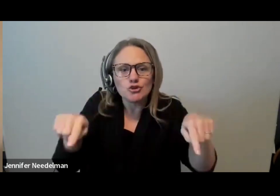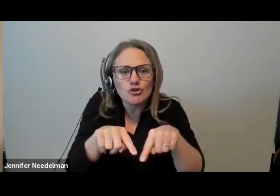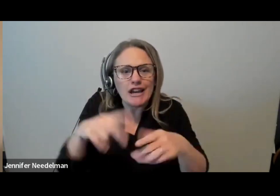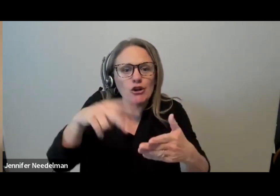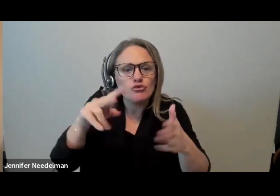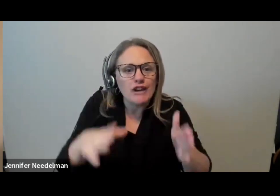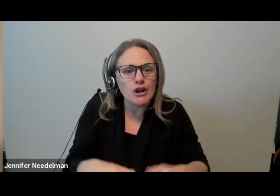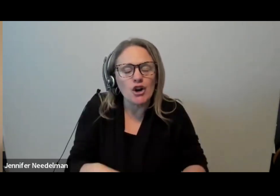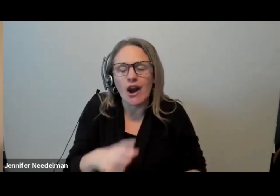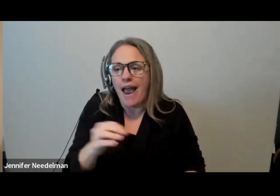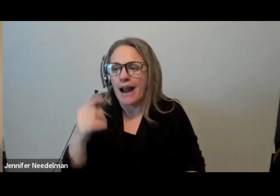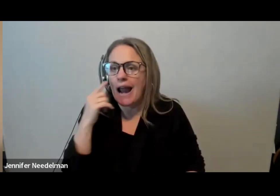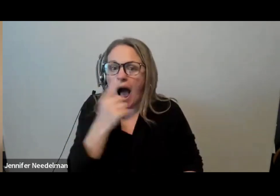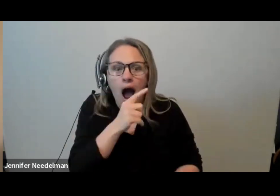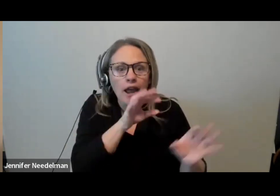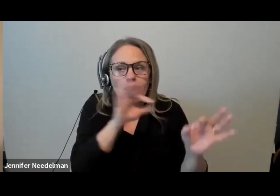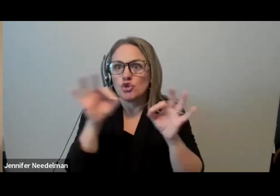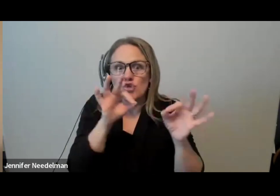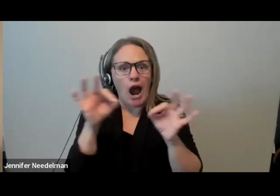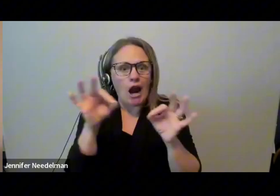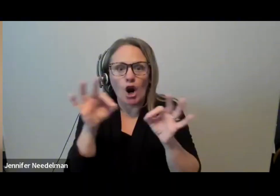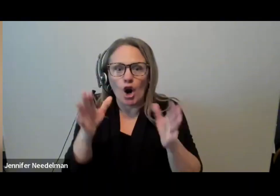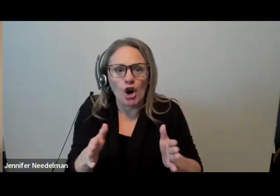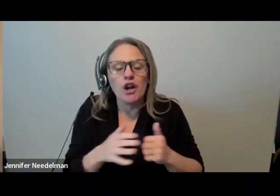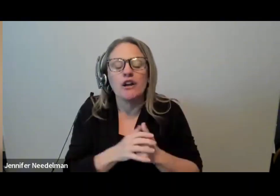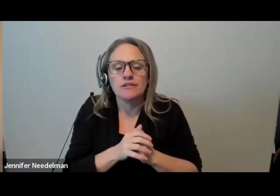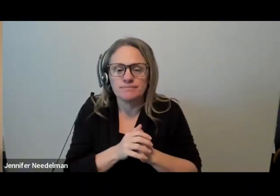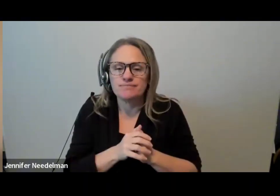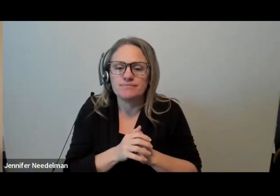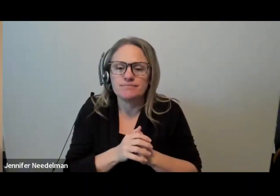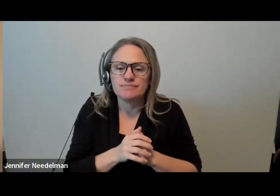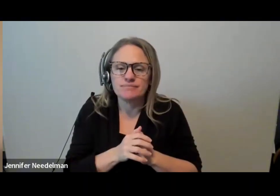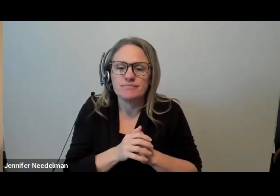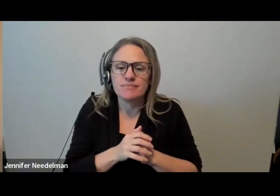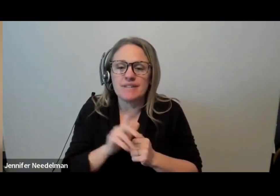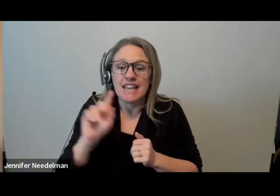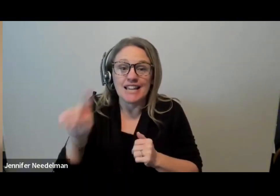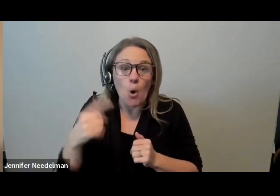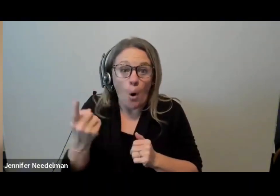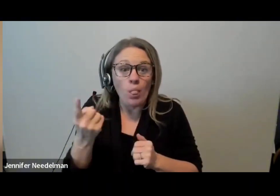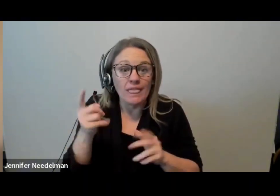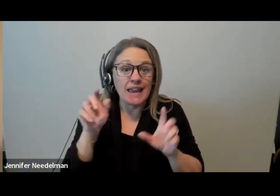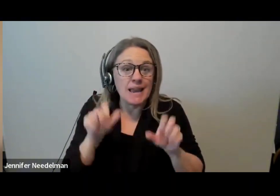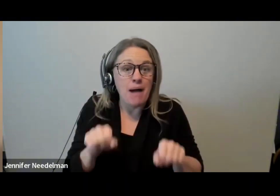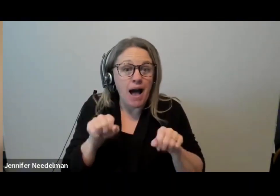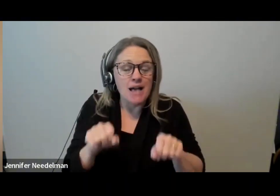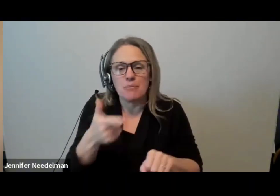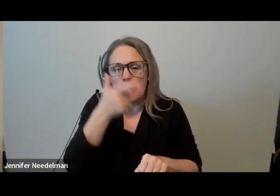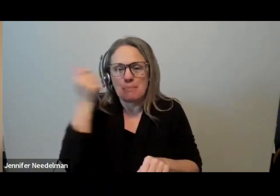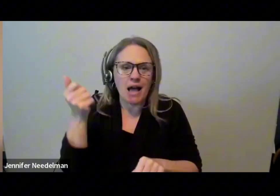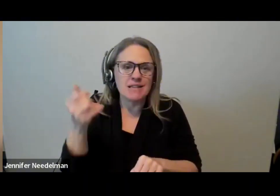You know, it's, it's only possible because of the experts that we've worked with